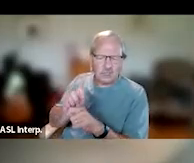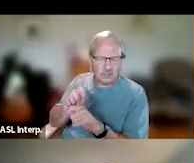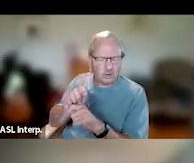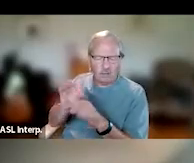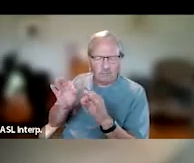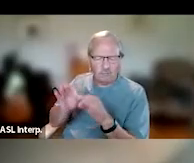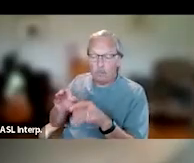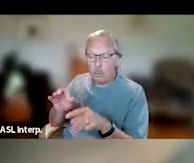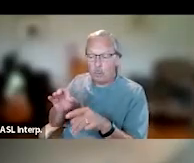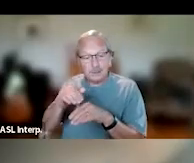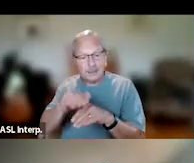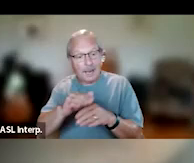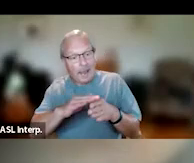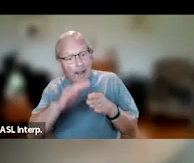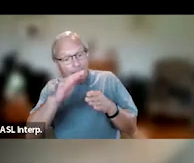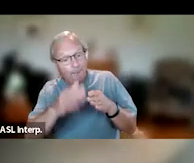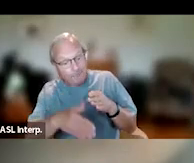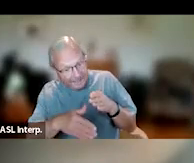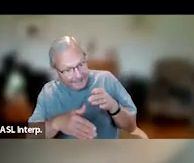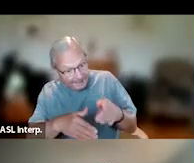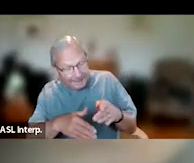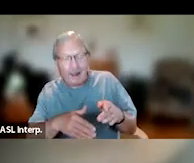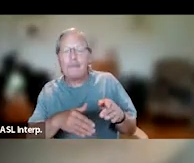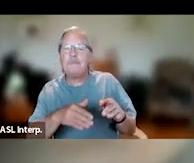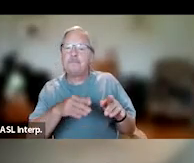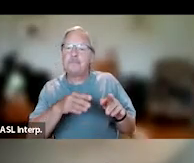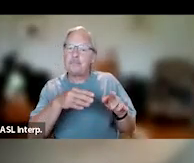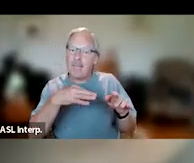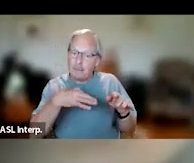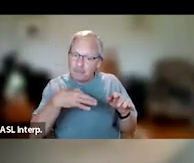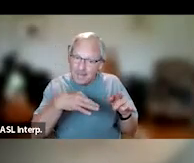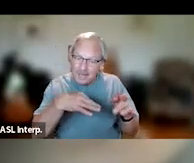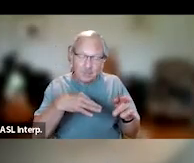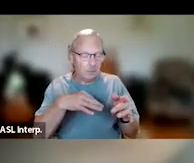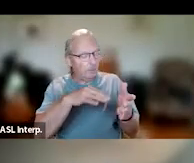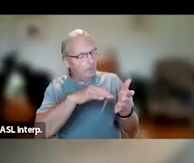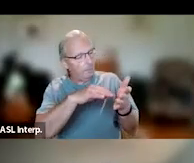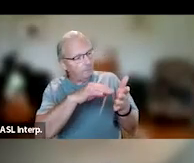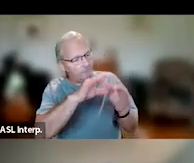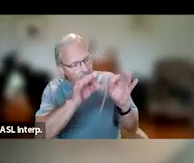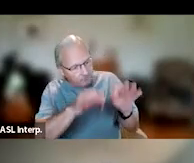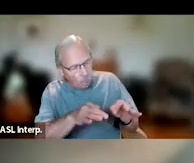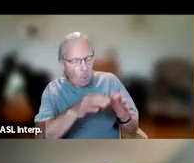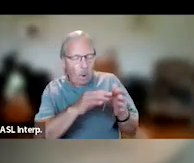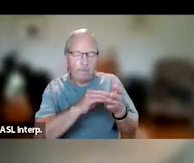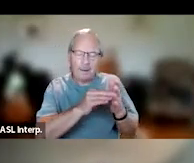in a complete application. You are turning in forms, you're turning in medical records, right? You're turning in all this supportive evidence.